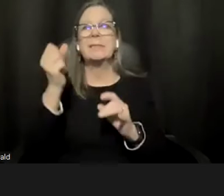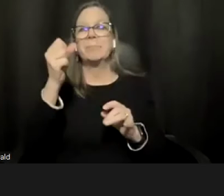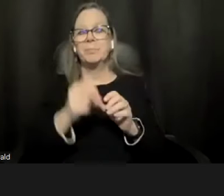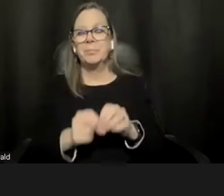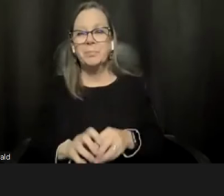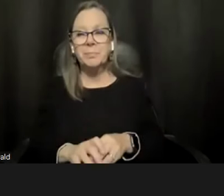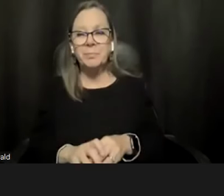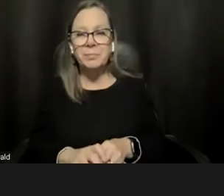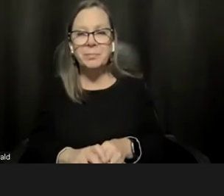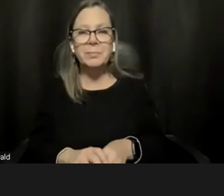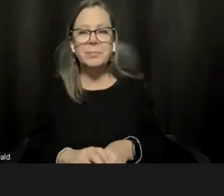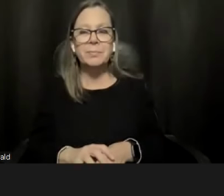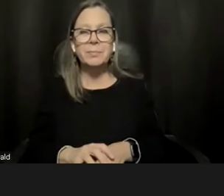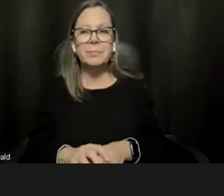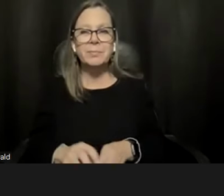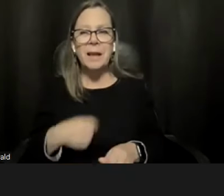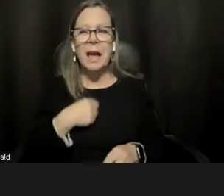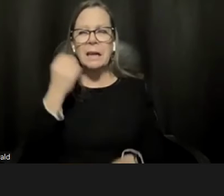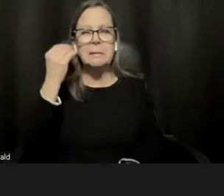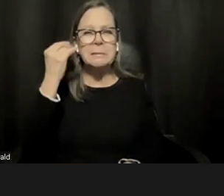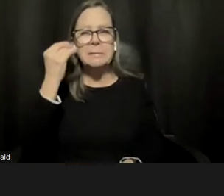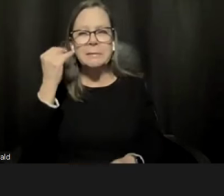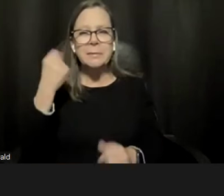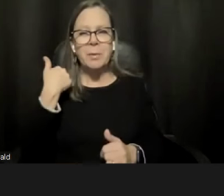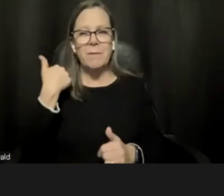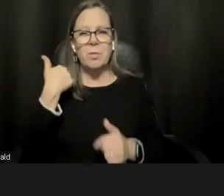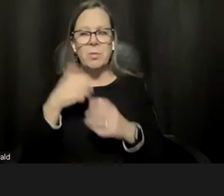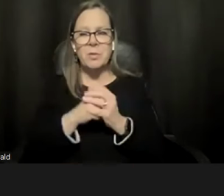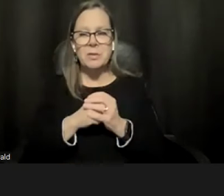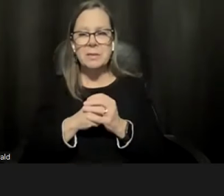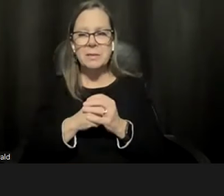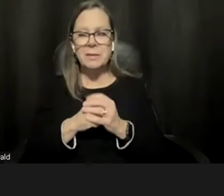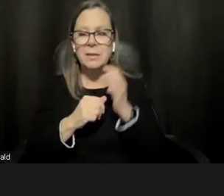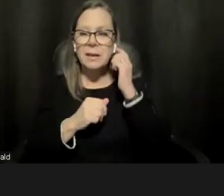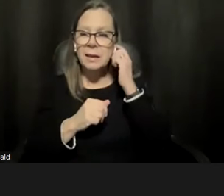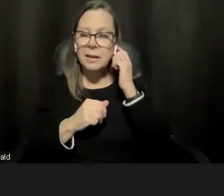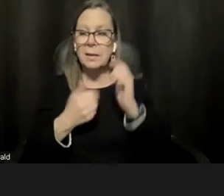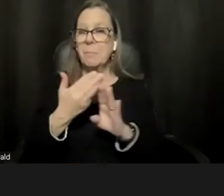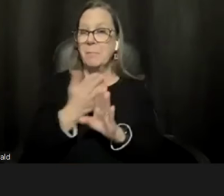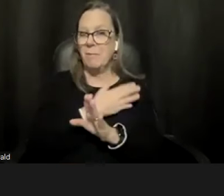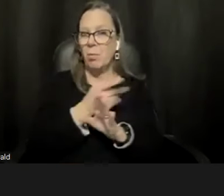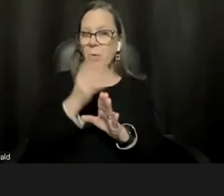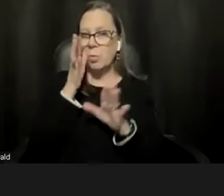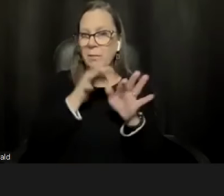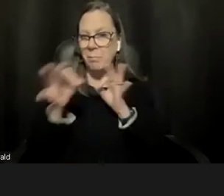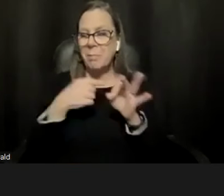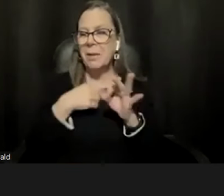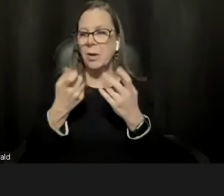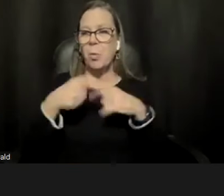I was thinking about that earlier, before you were going to go into it.